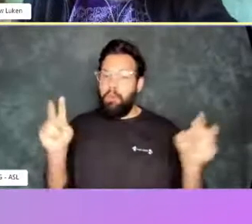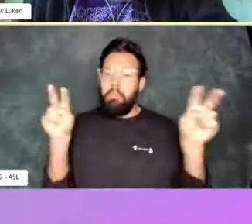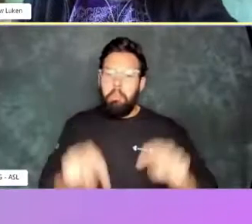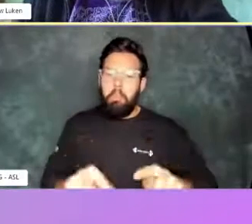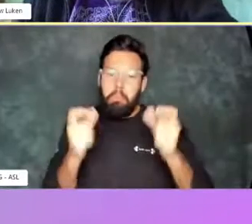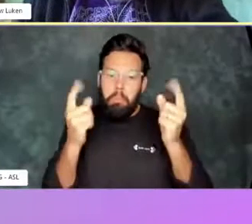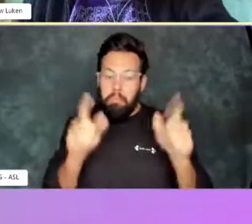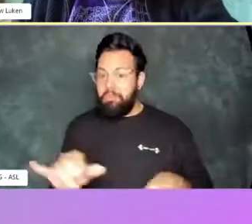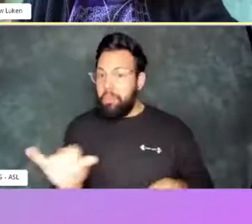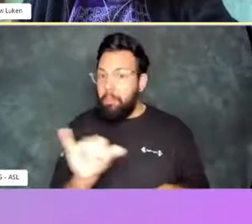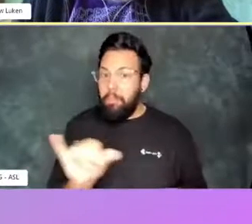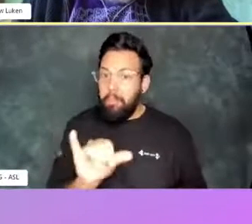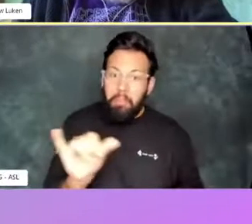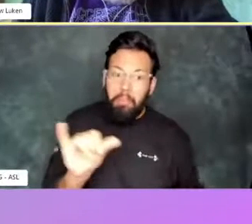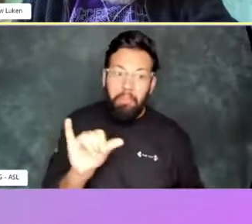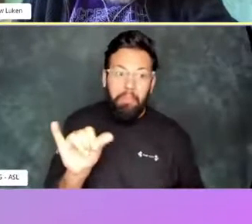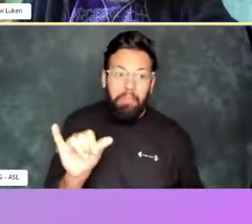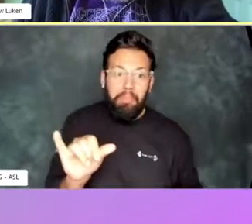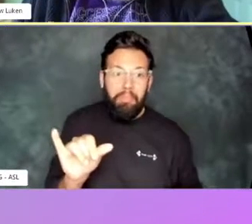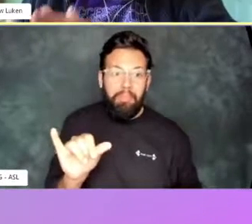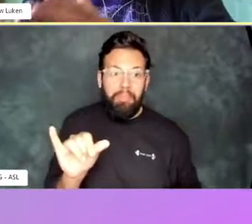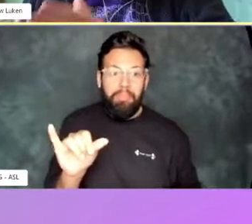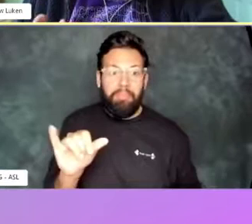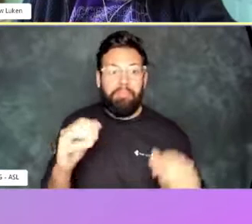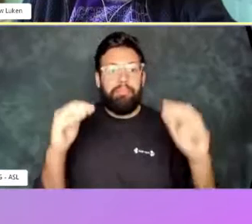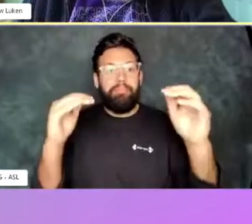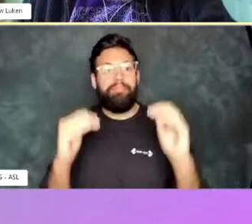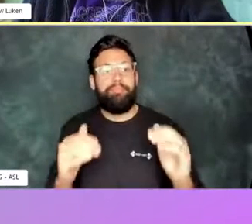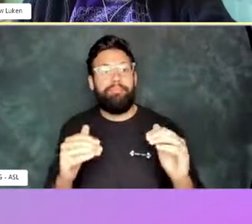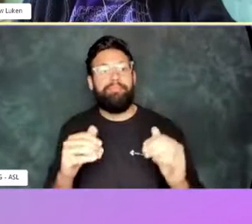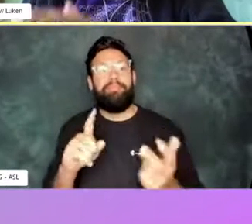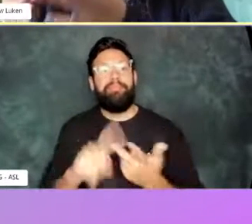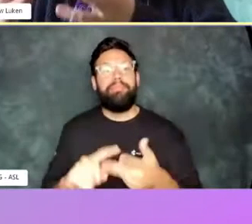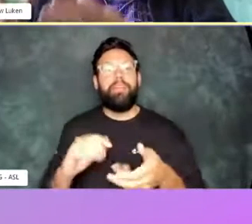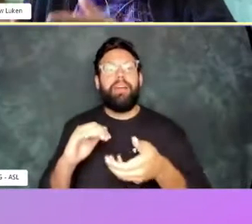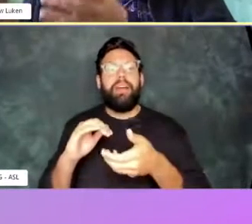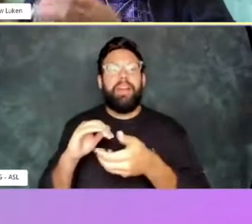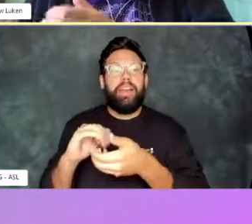understandable, so it can be interpreted the same way by